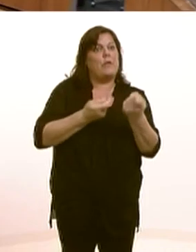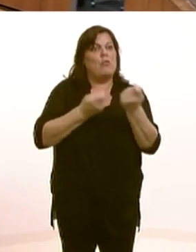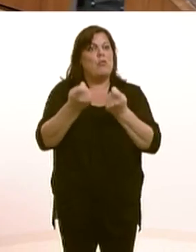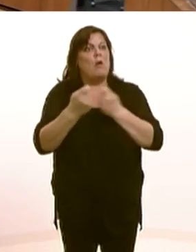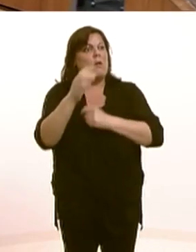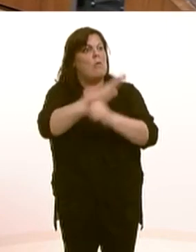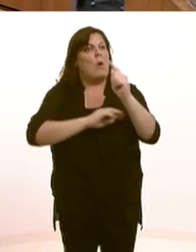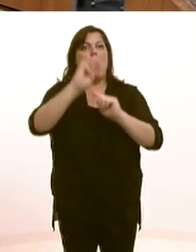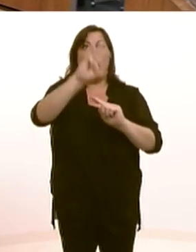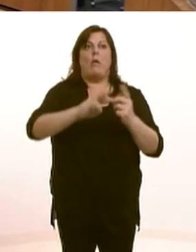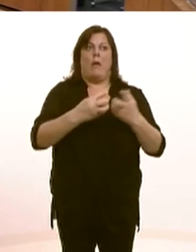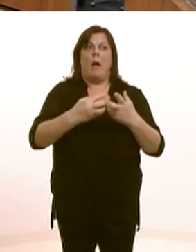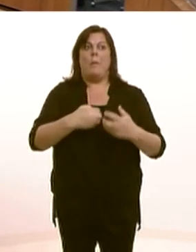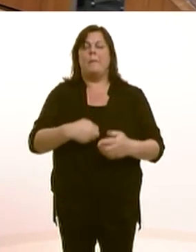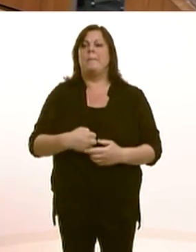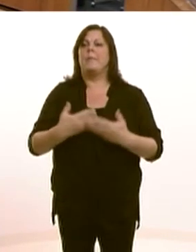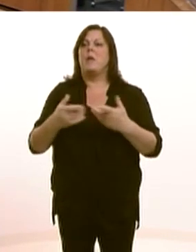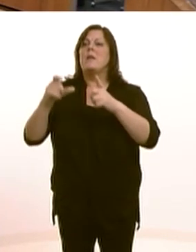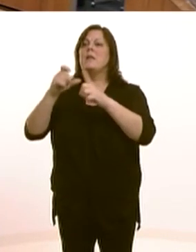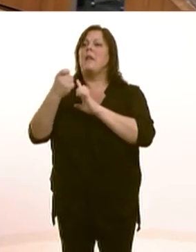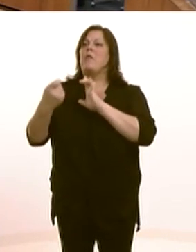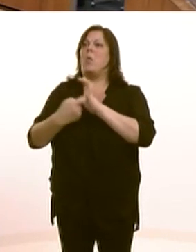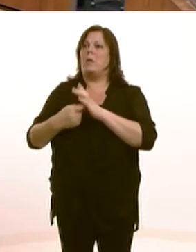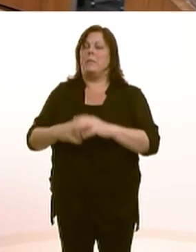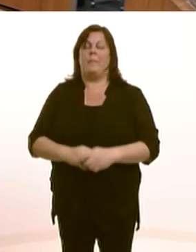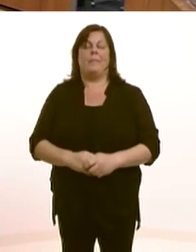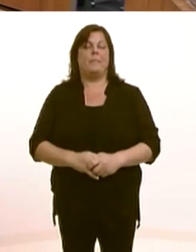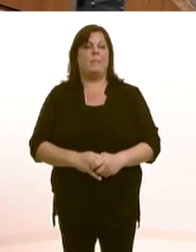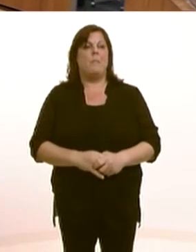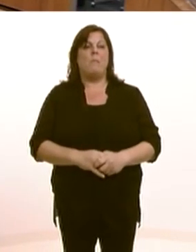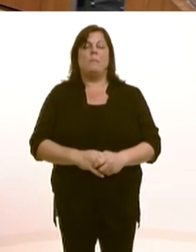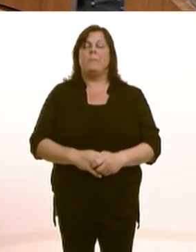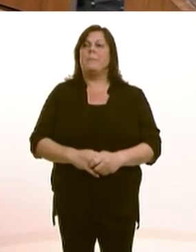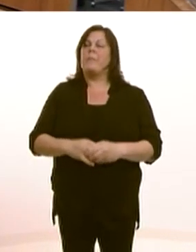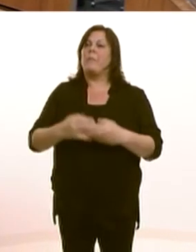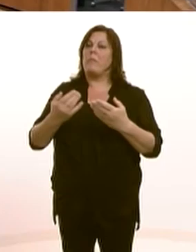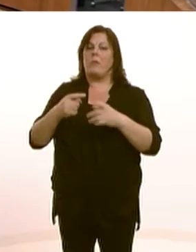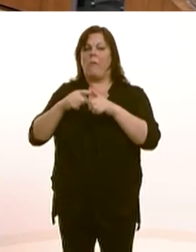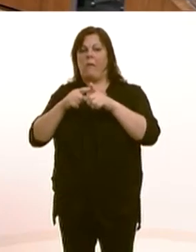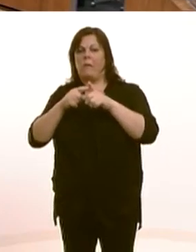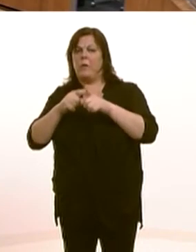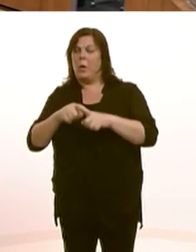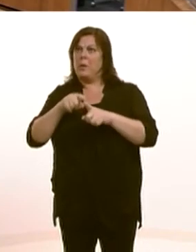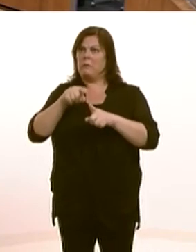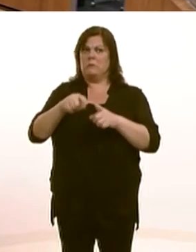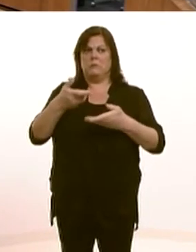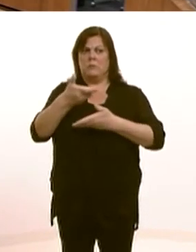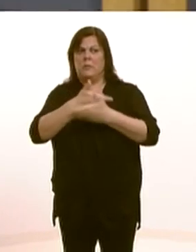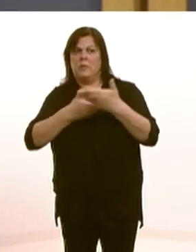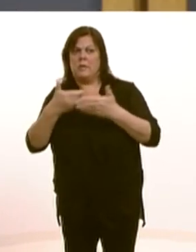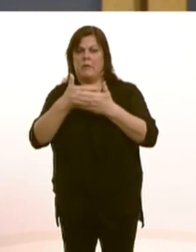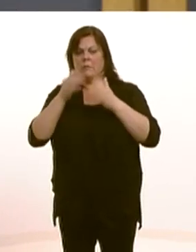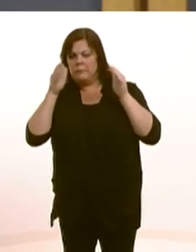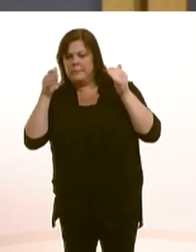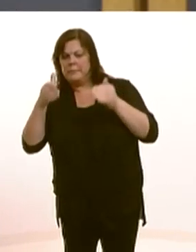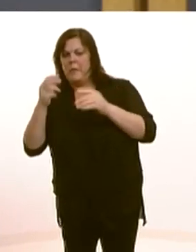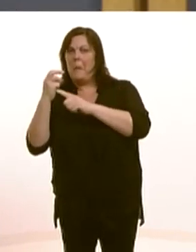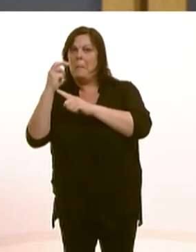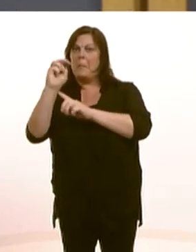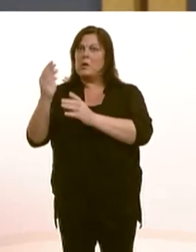David J. Rowlands: Following on from this discussion of bus services in a specific area,